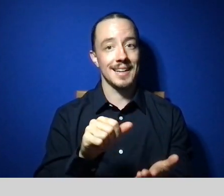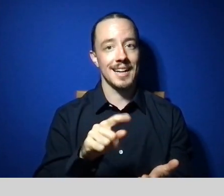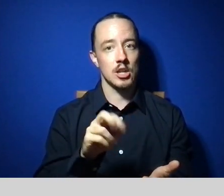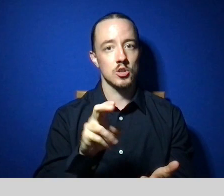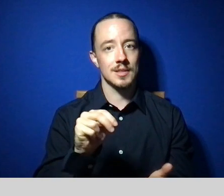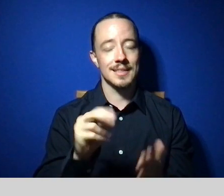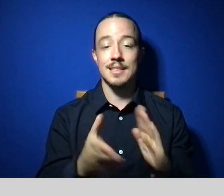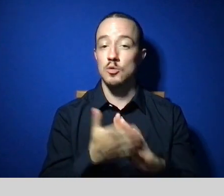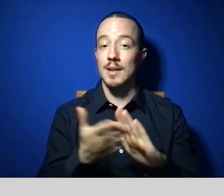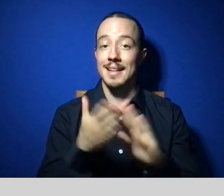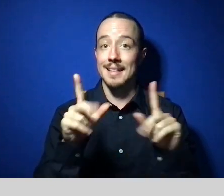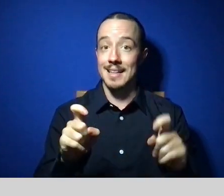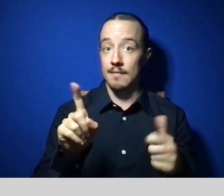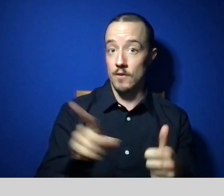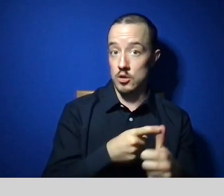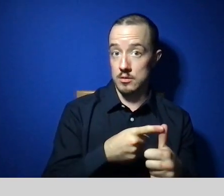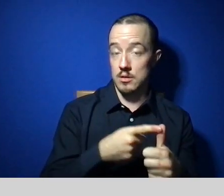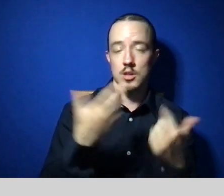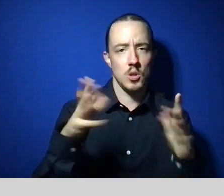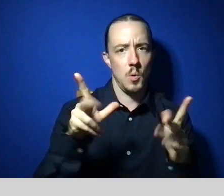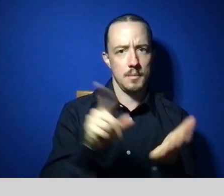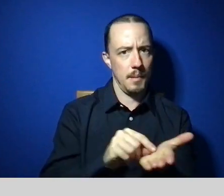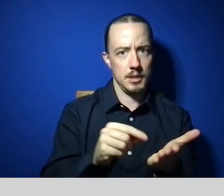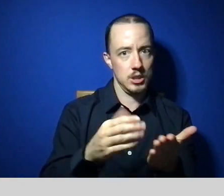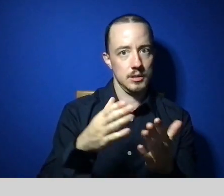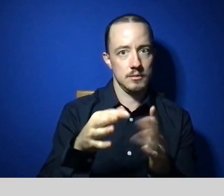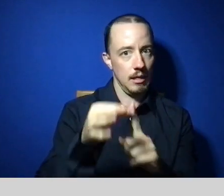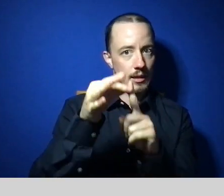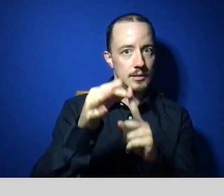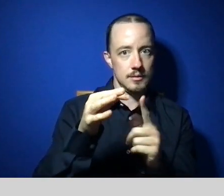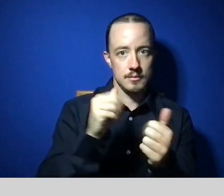because you wouldn't want to publish your package if you haven't thoroughly tested it.